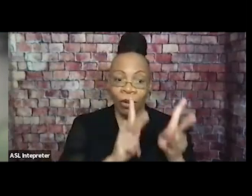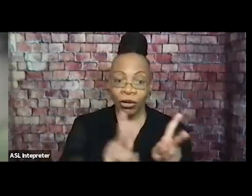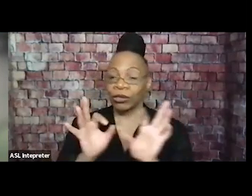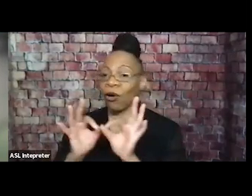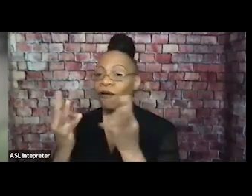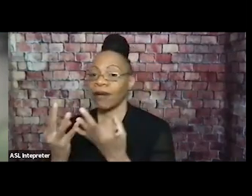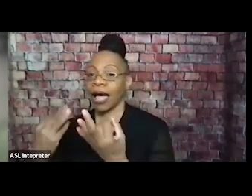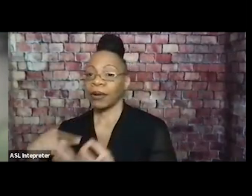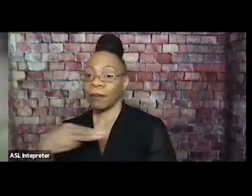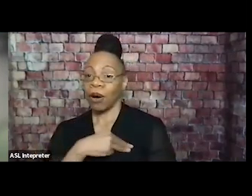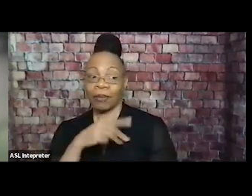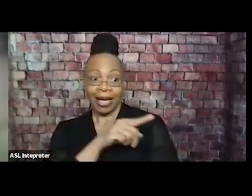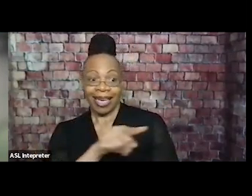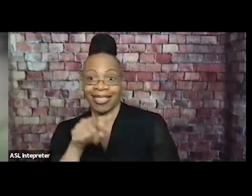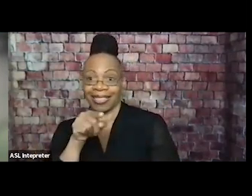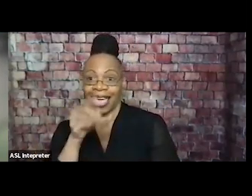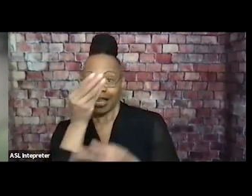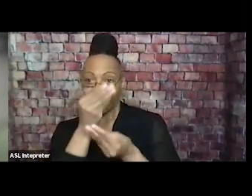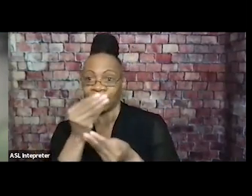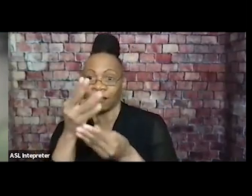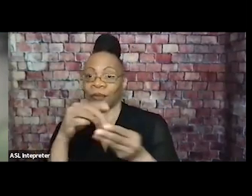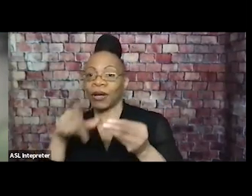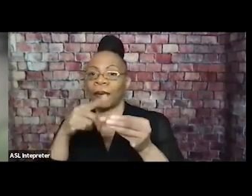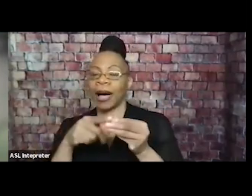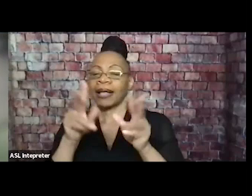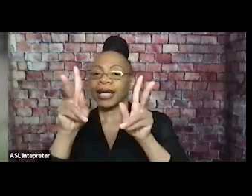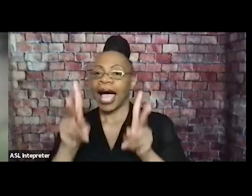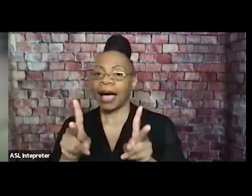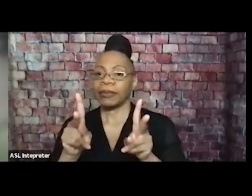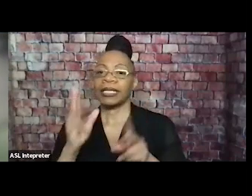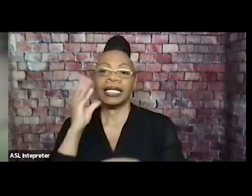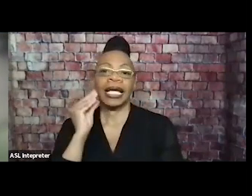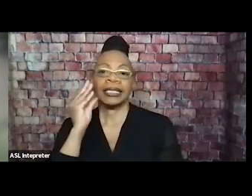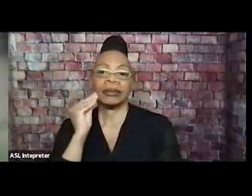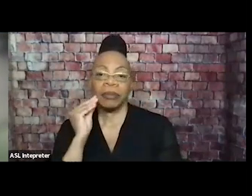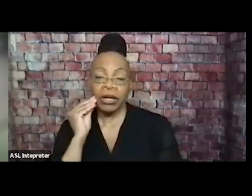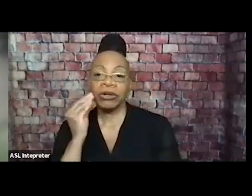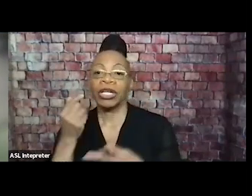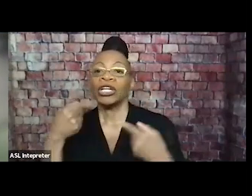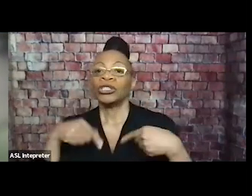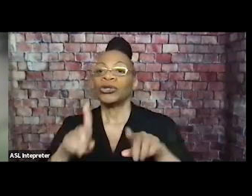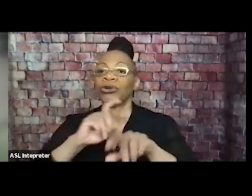about the applicant's experience of symptoms during periods when they weren't using drugs or alcohol.